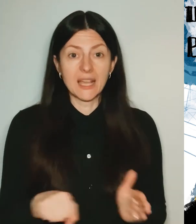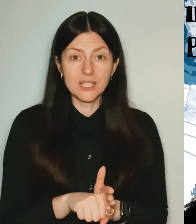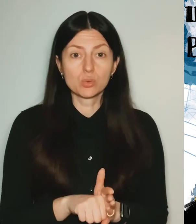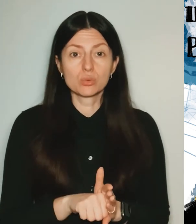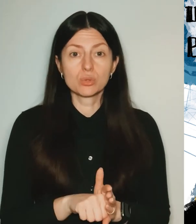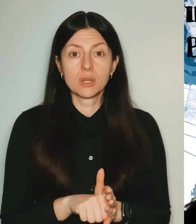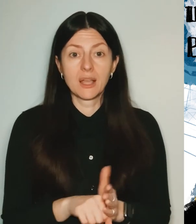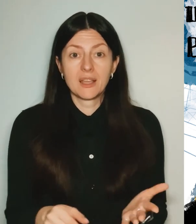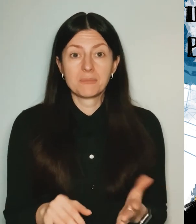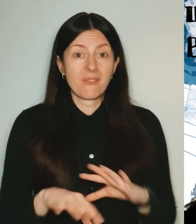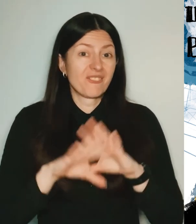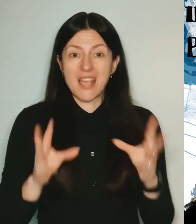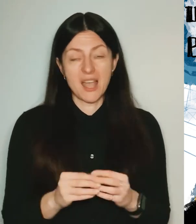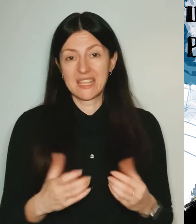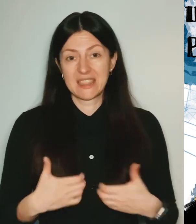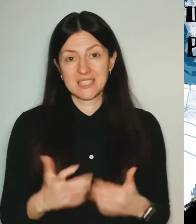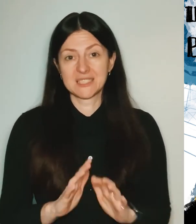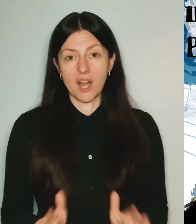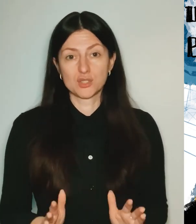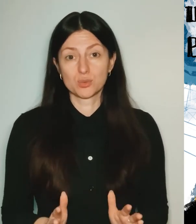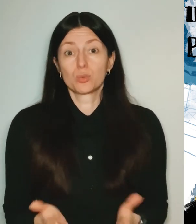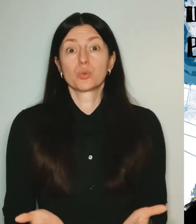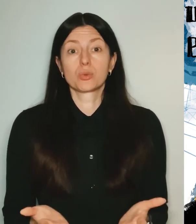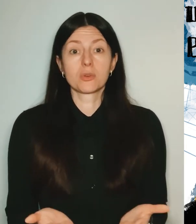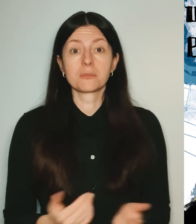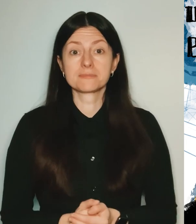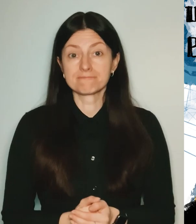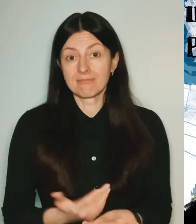And if I die… not scary at all!